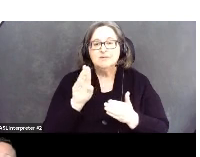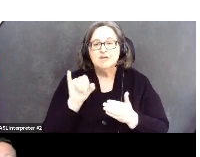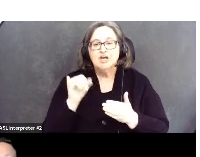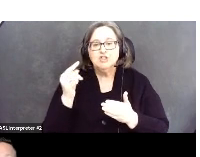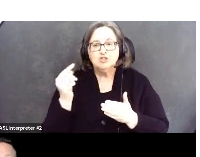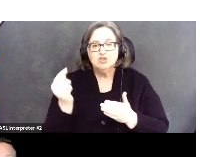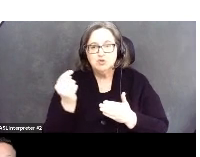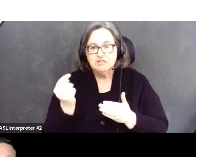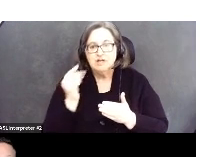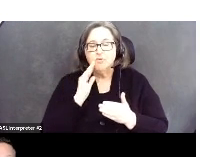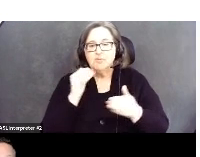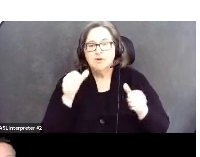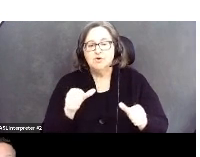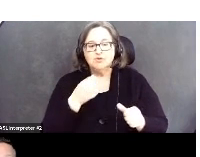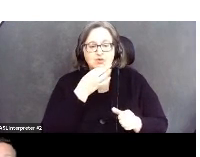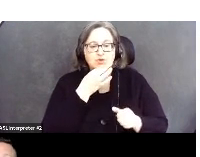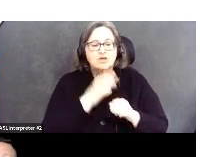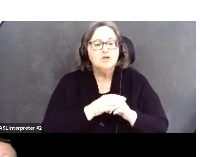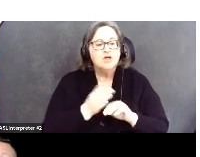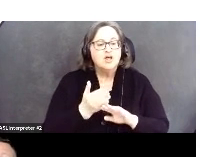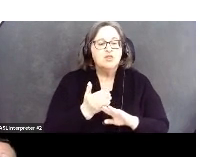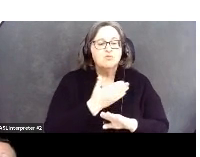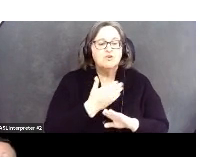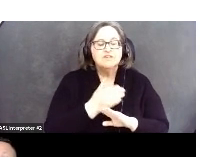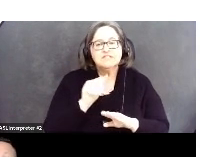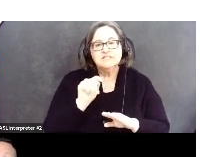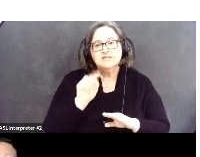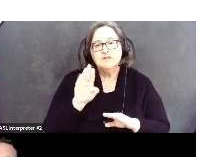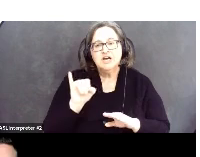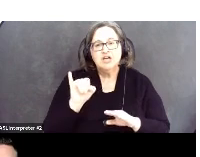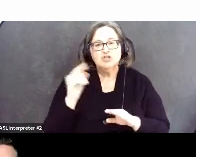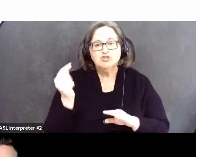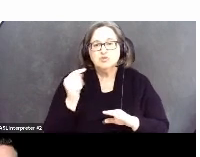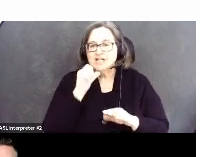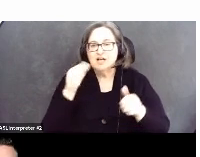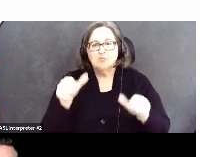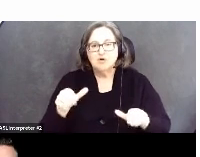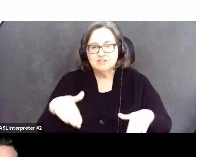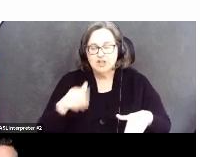be posted soon. The previous TBI Tuesdays aren't up yet. But they will be very soon. And then the